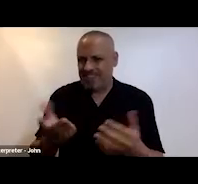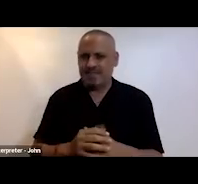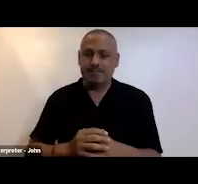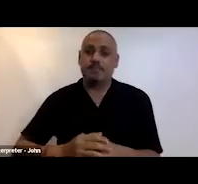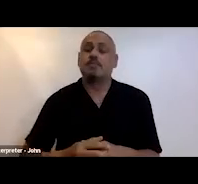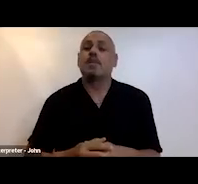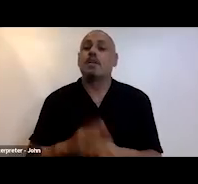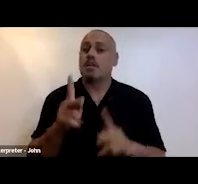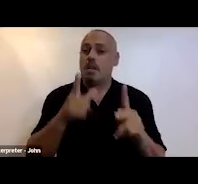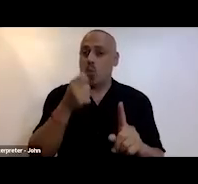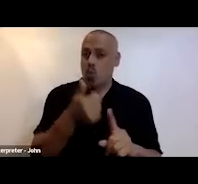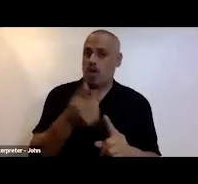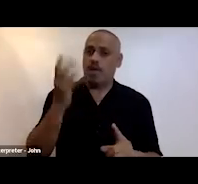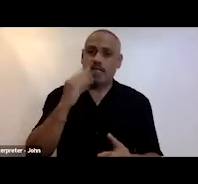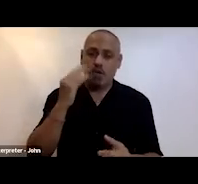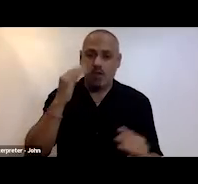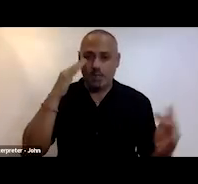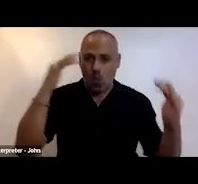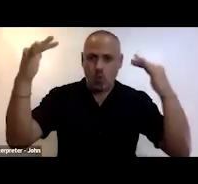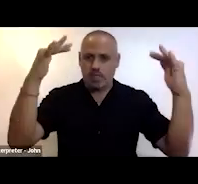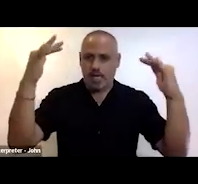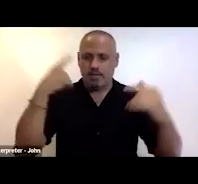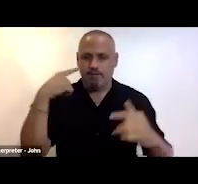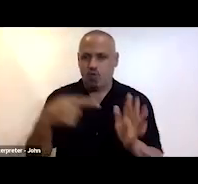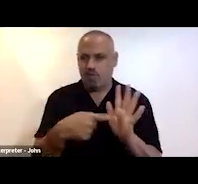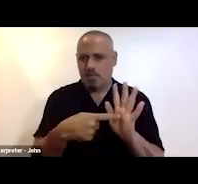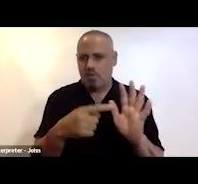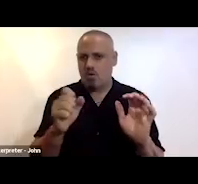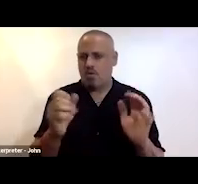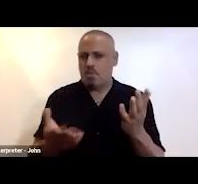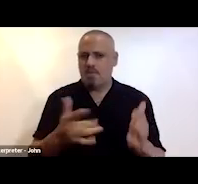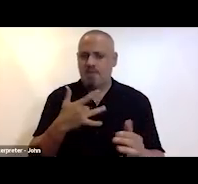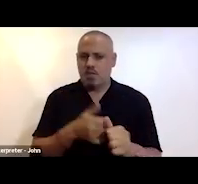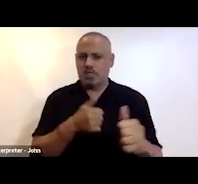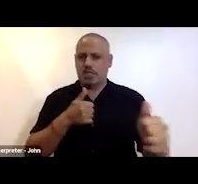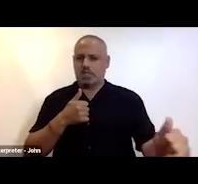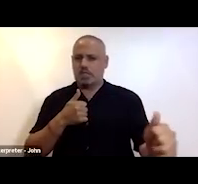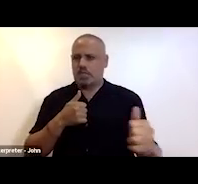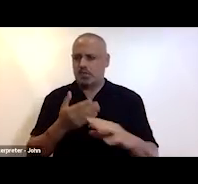But folks that are experiencing hallucinations, for instance, may seem distant or preoccupied.